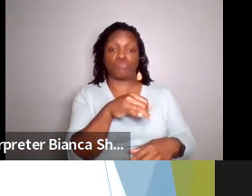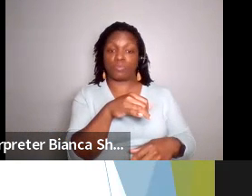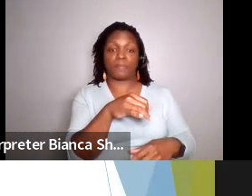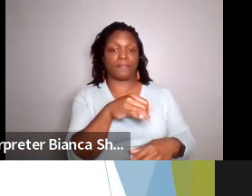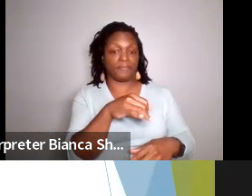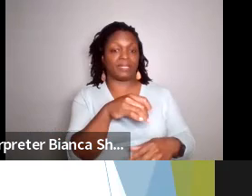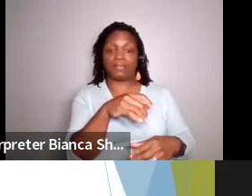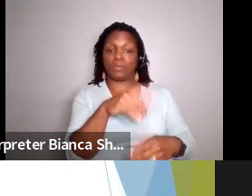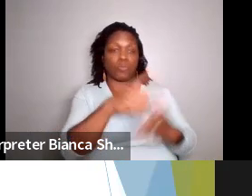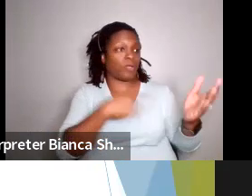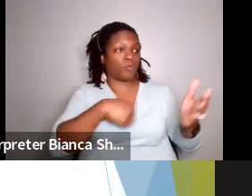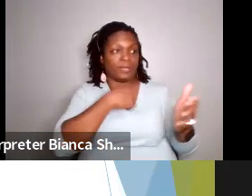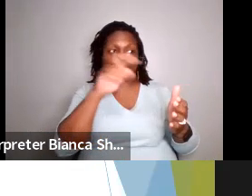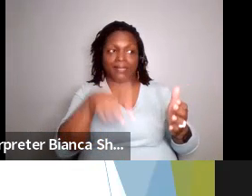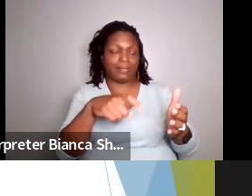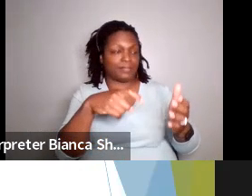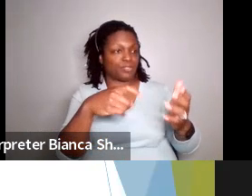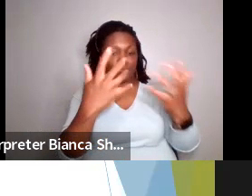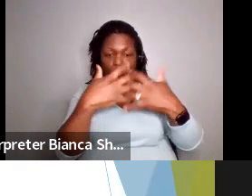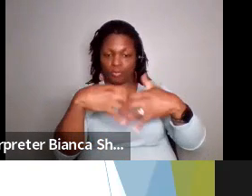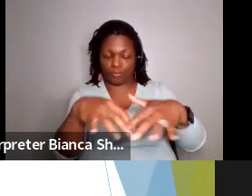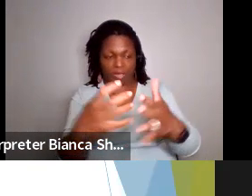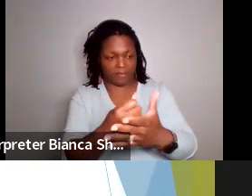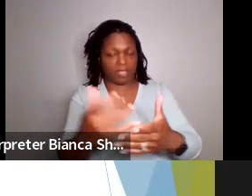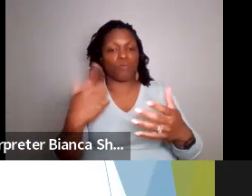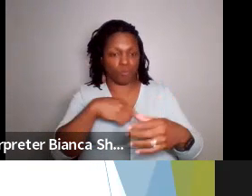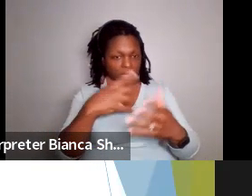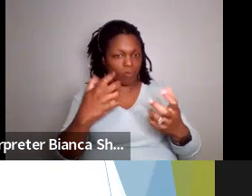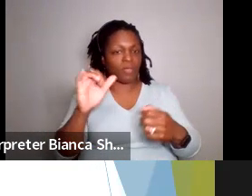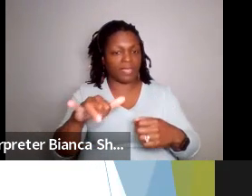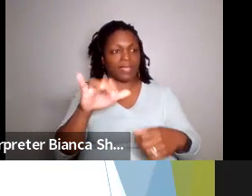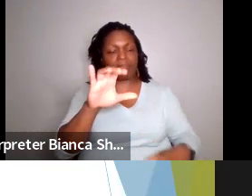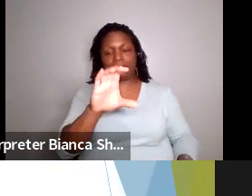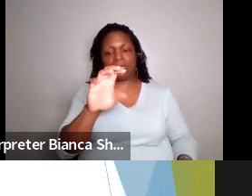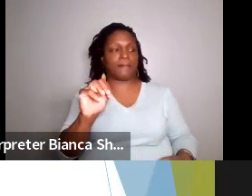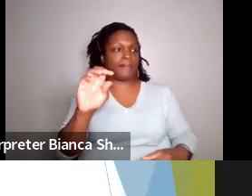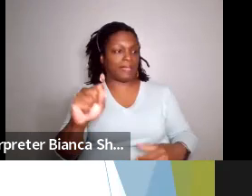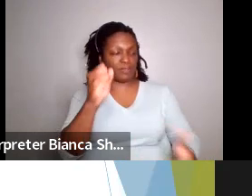We've like cms approved our arpa spending plan with this request.